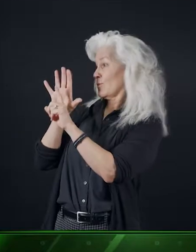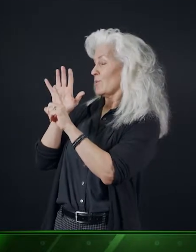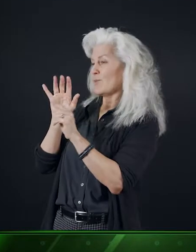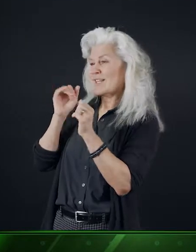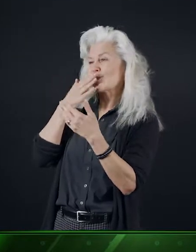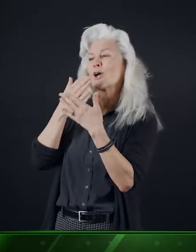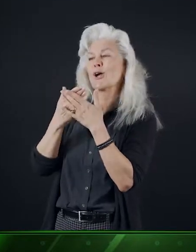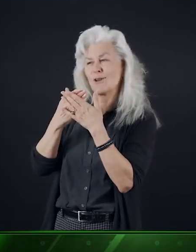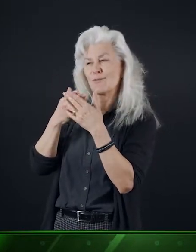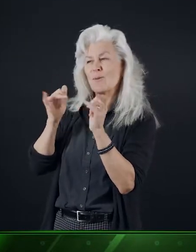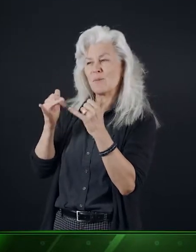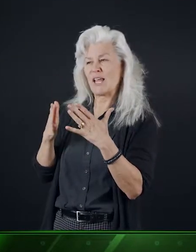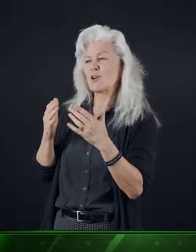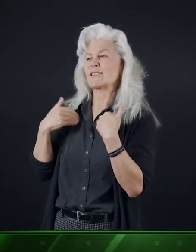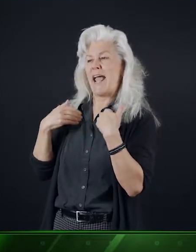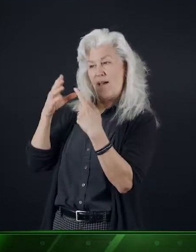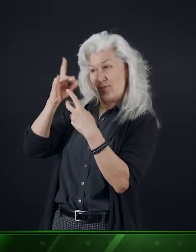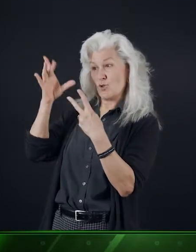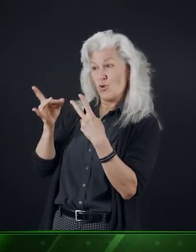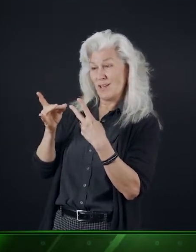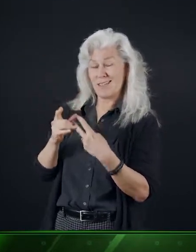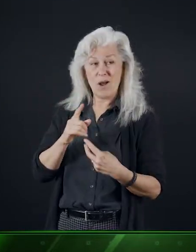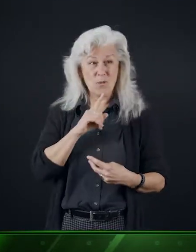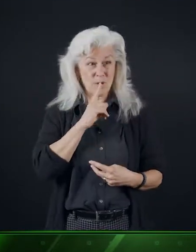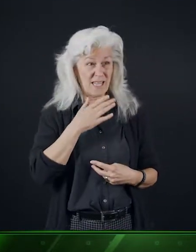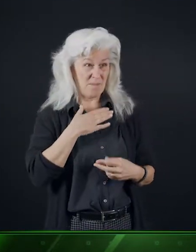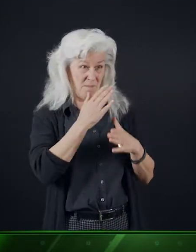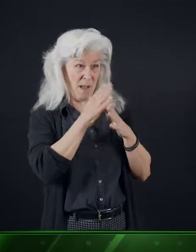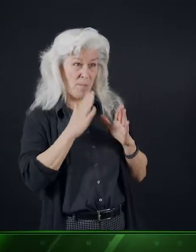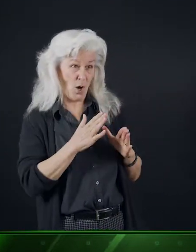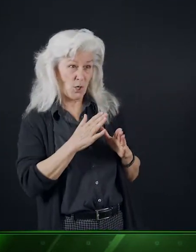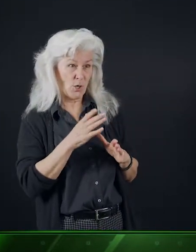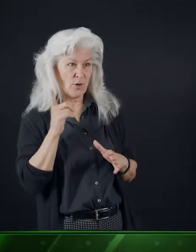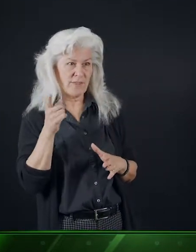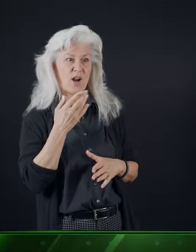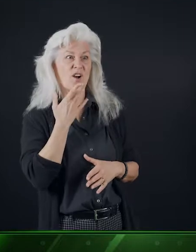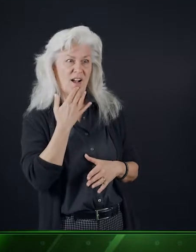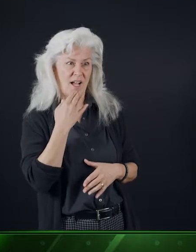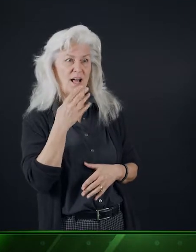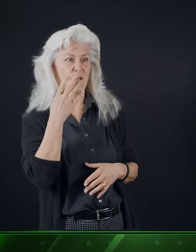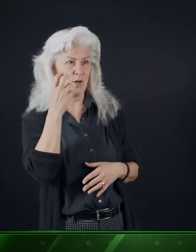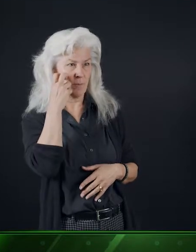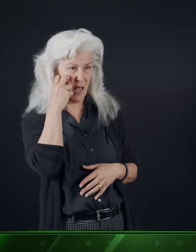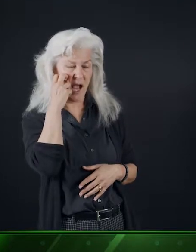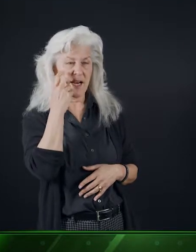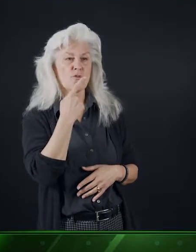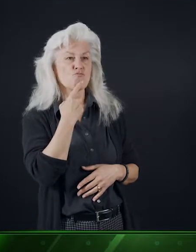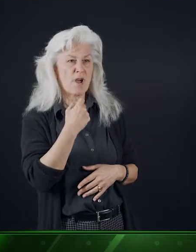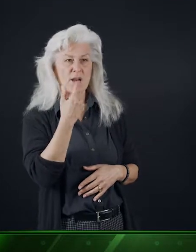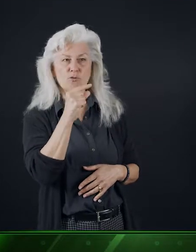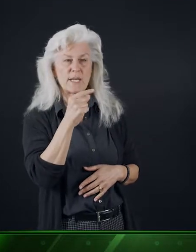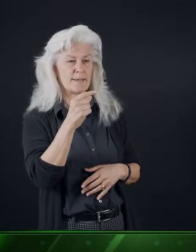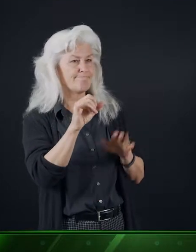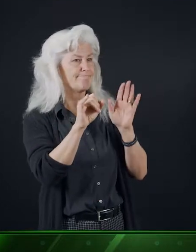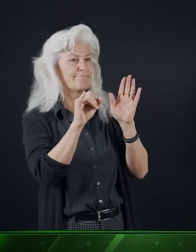Wow, well, actually, my partner is very color blind. Reds and greens look identical to him, and as two big Halo fans,